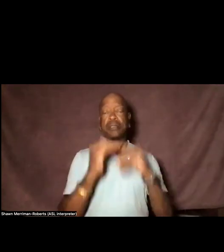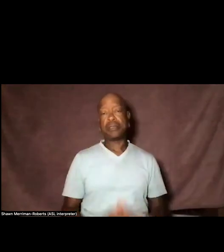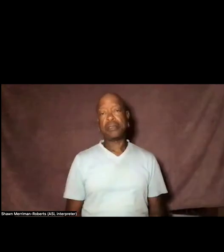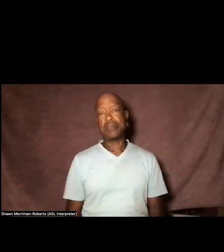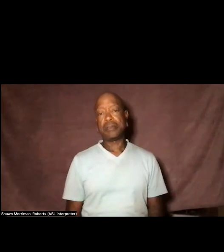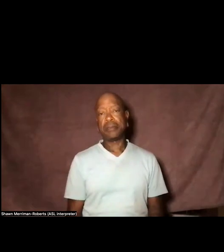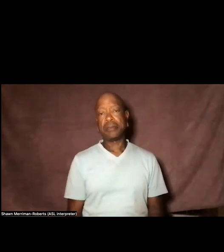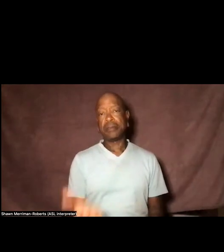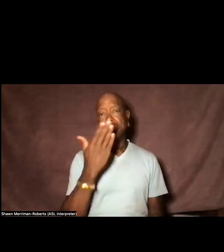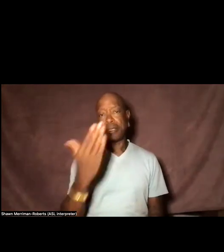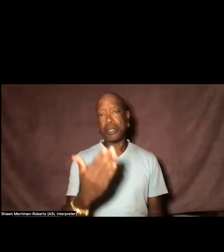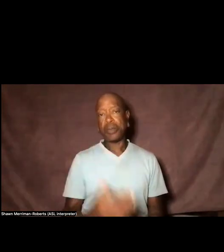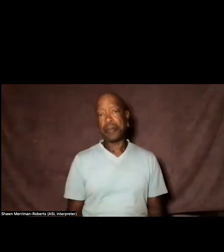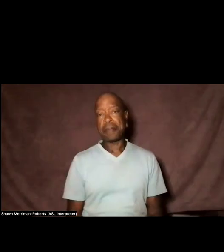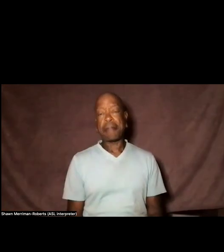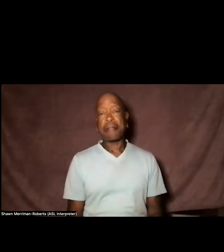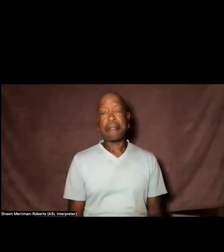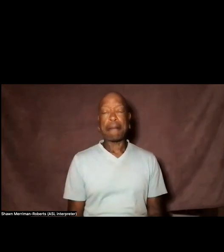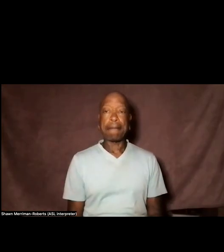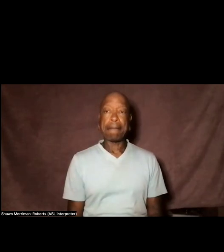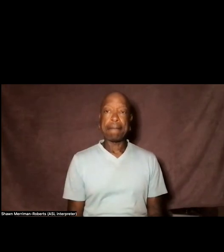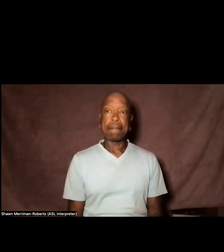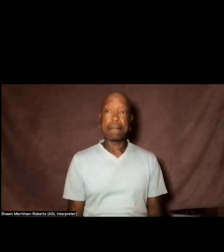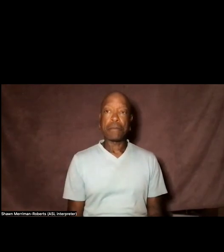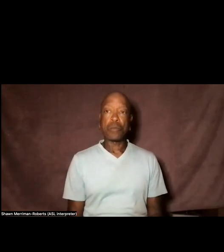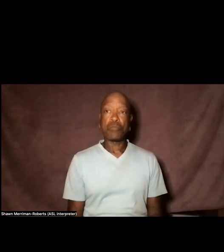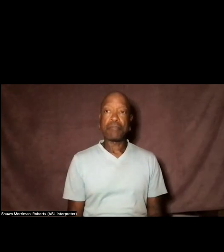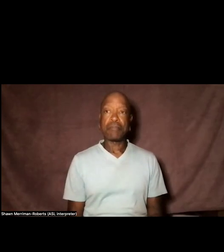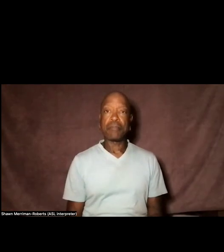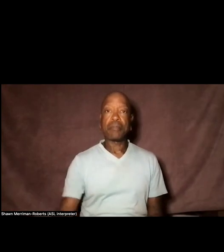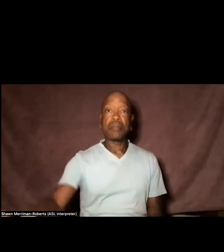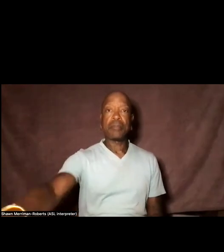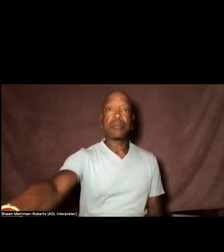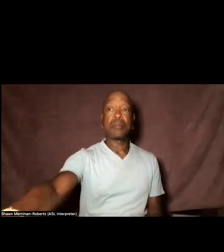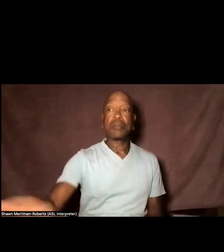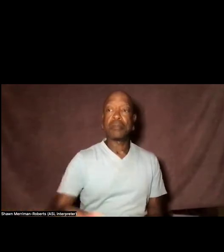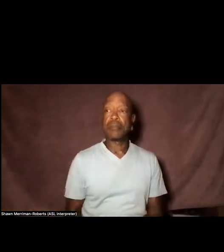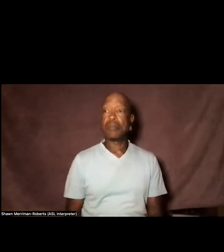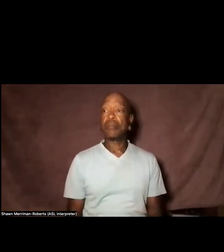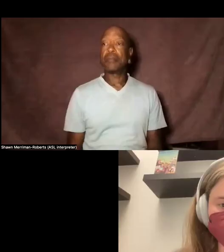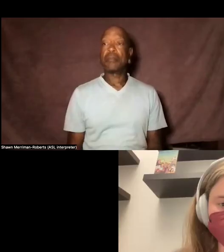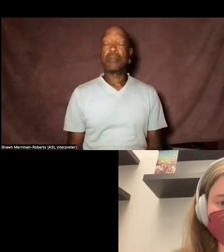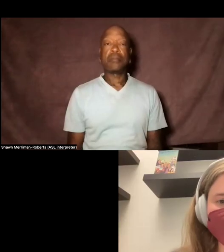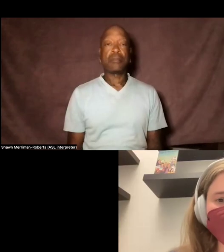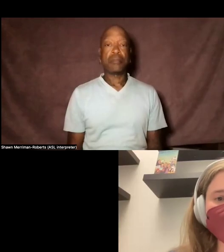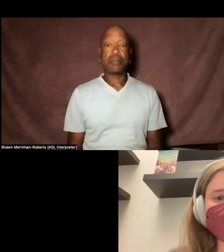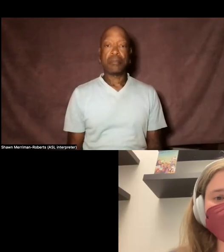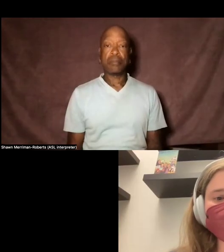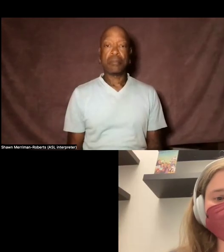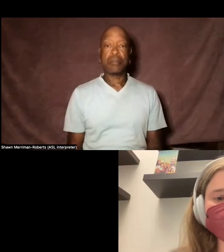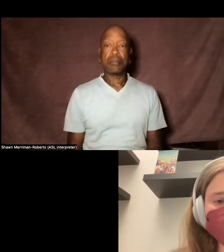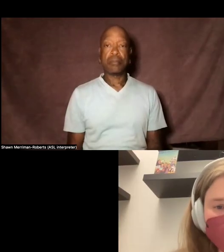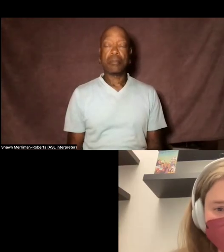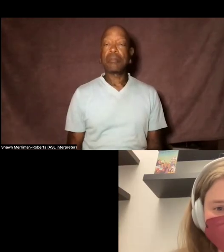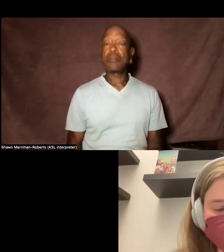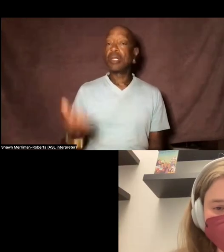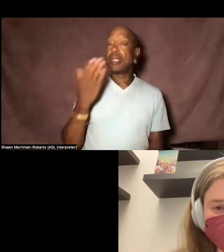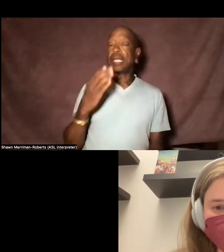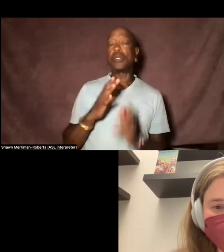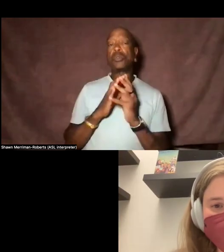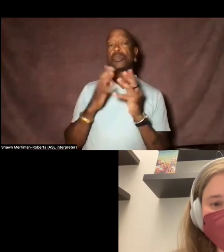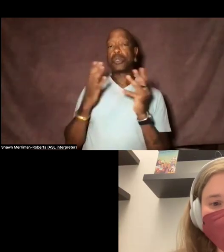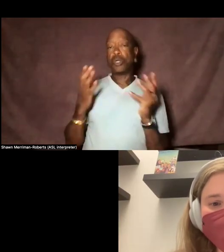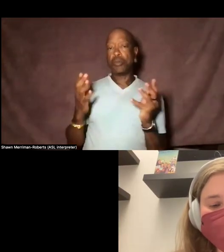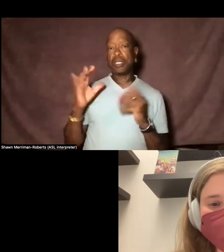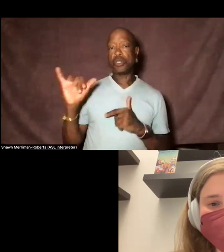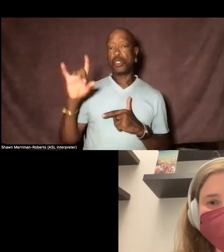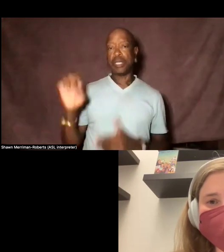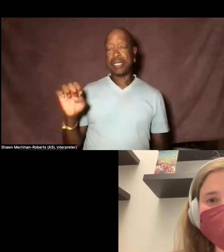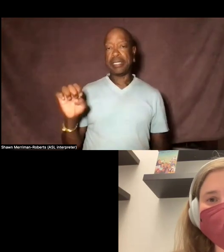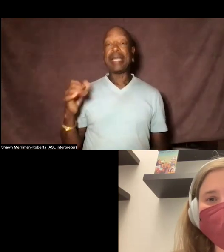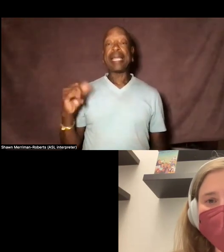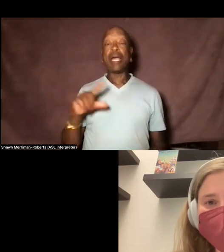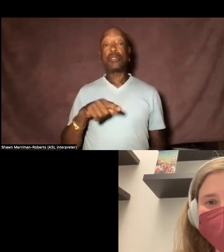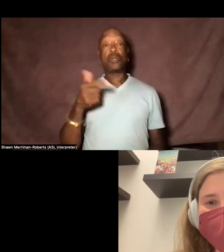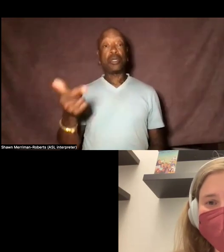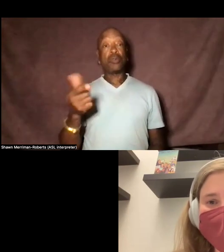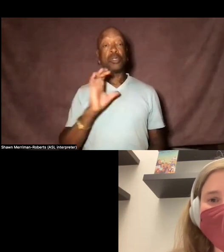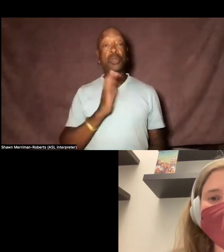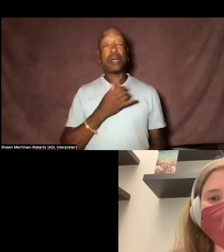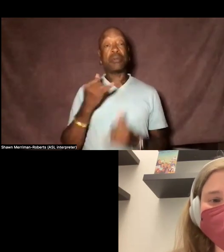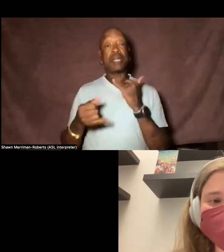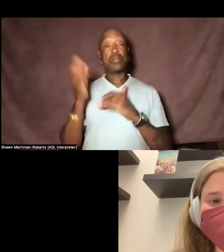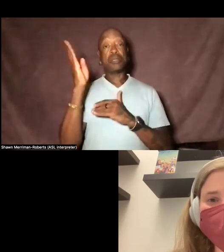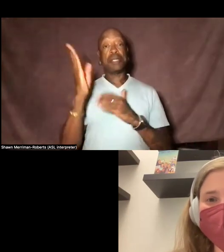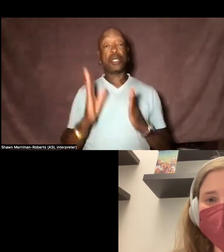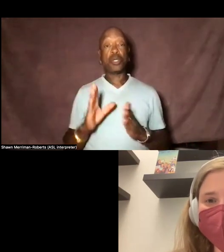you thank you so much Julie and now I'll turn it over to our final speaker uh Crystal from